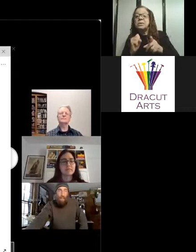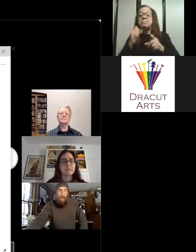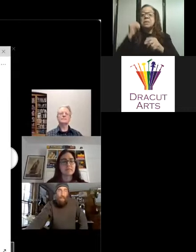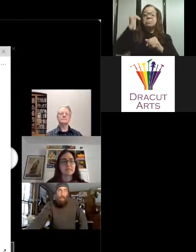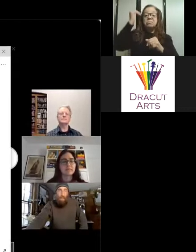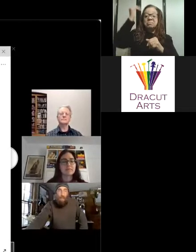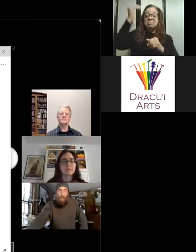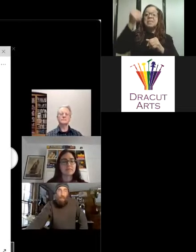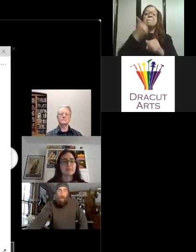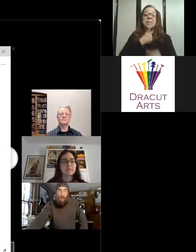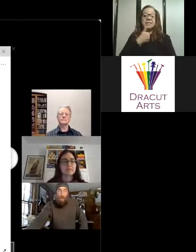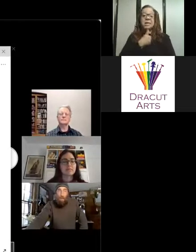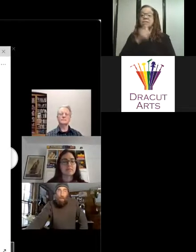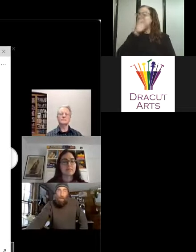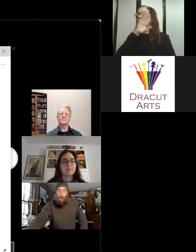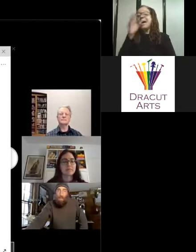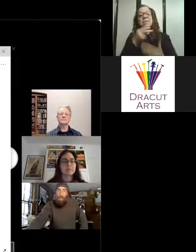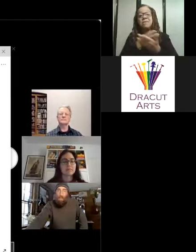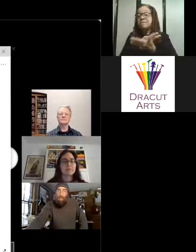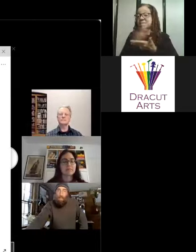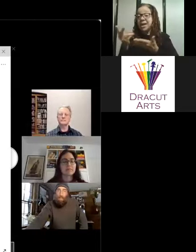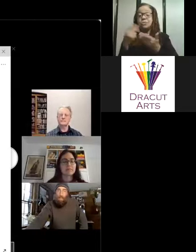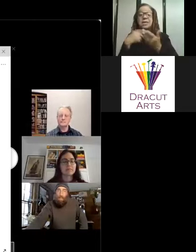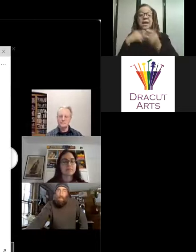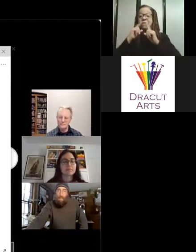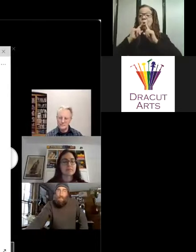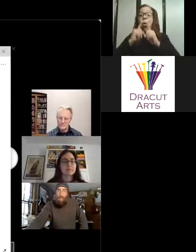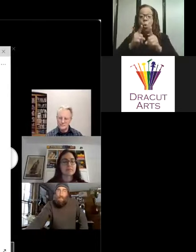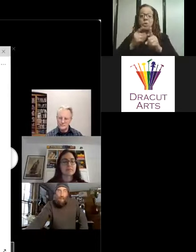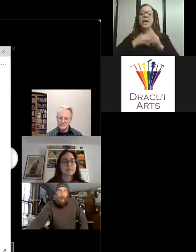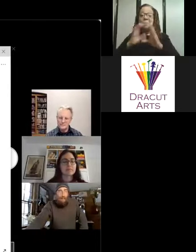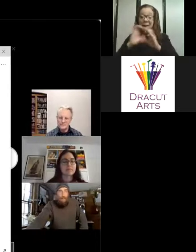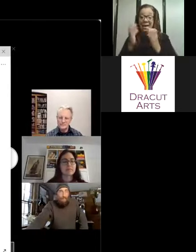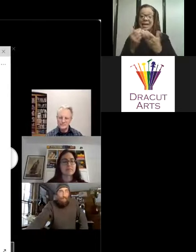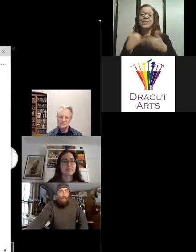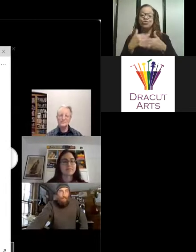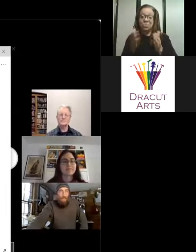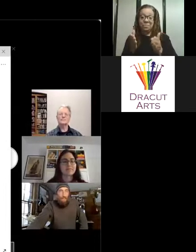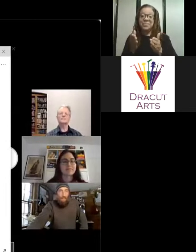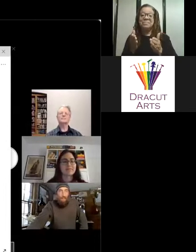I had never failed to keep order and just Consider that many of the